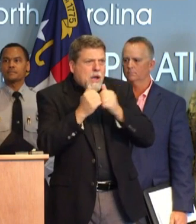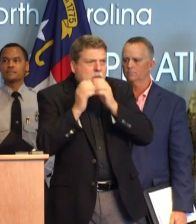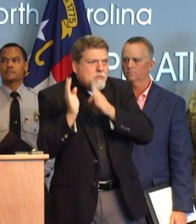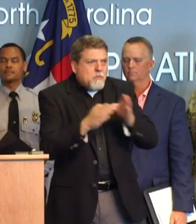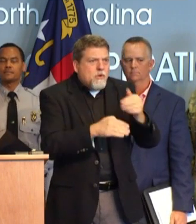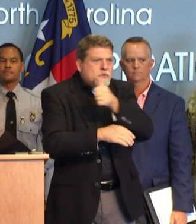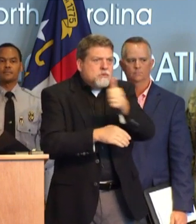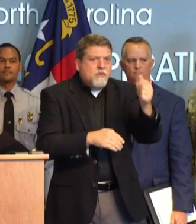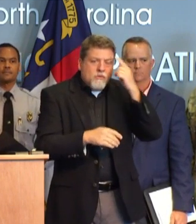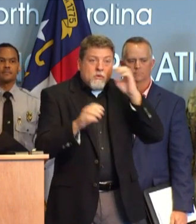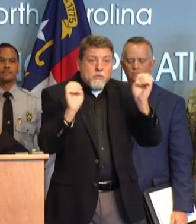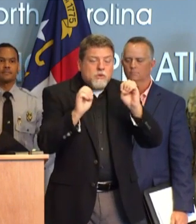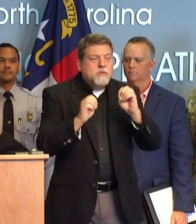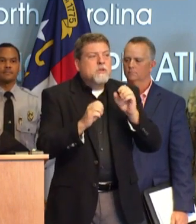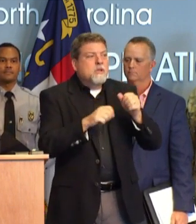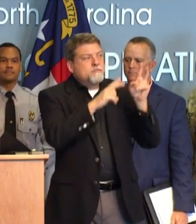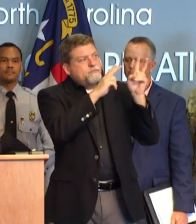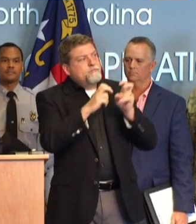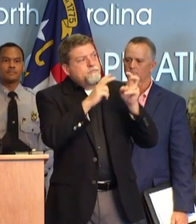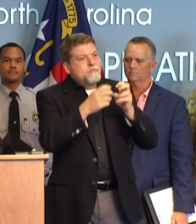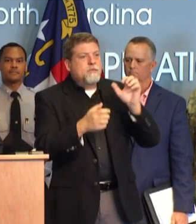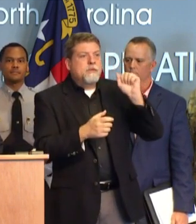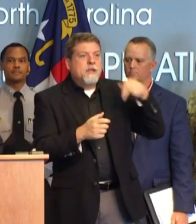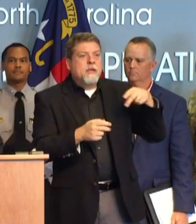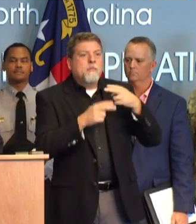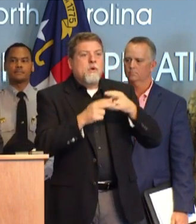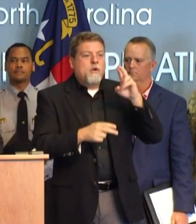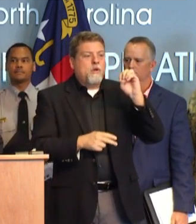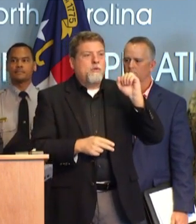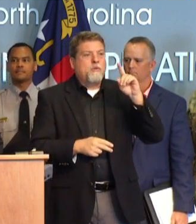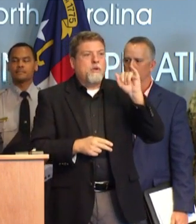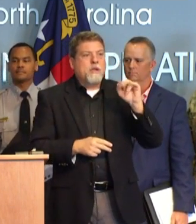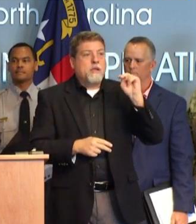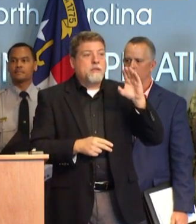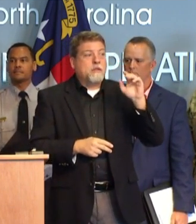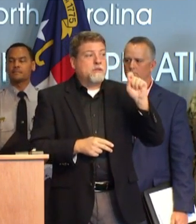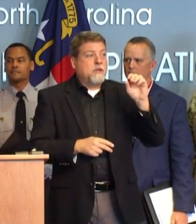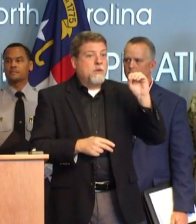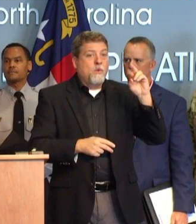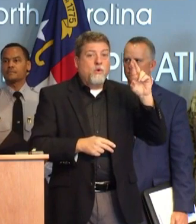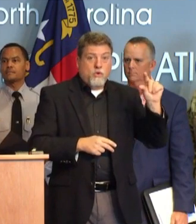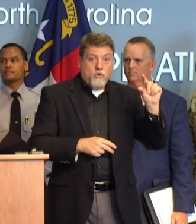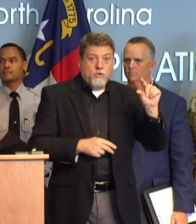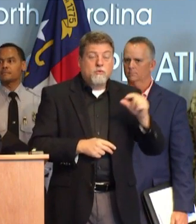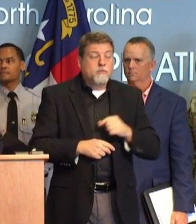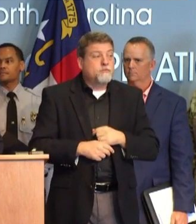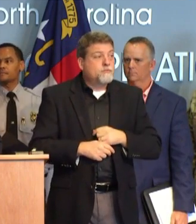FOR MORE WINTER WEATHER SAFETY TIPS YOU CAN ALWAYS VISIT READY NC.ORG OR DOWNLOAD THE READY NC